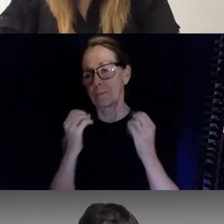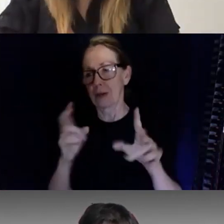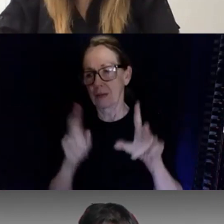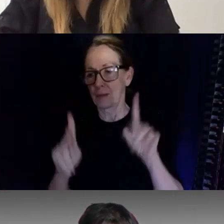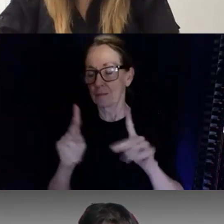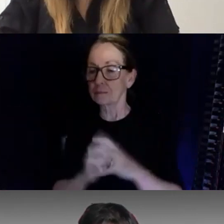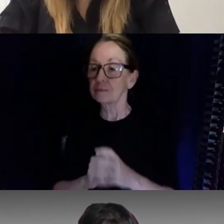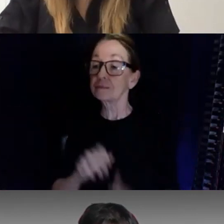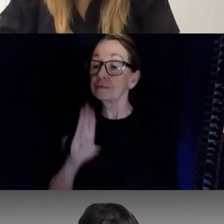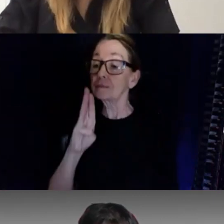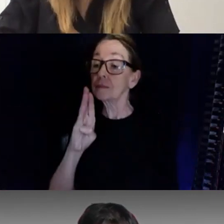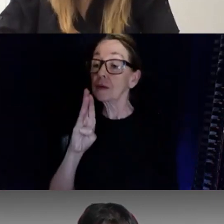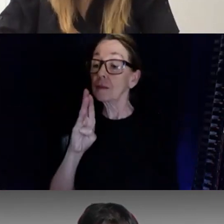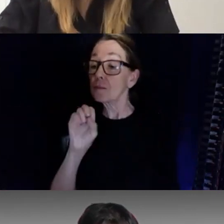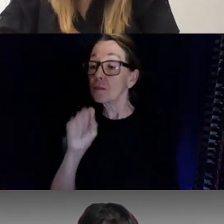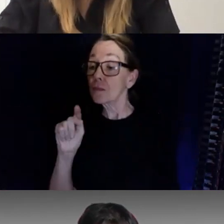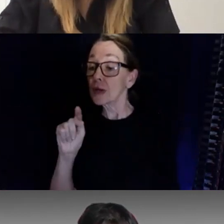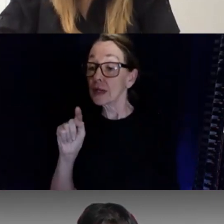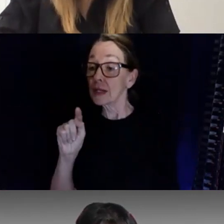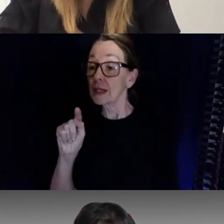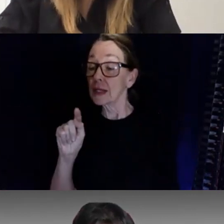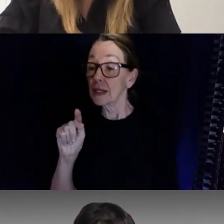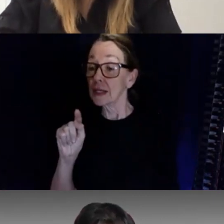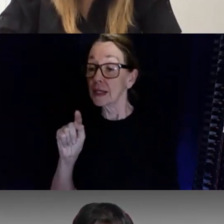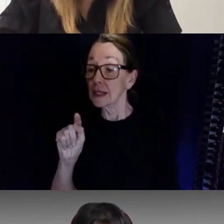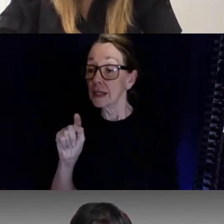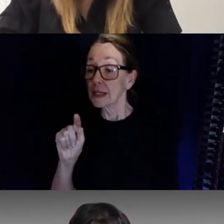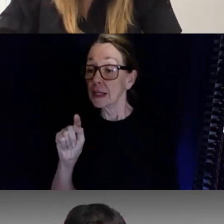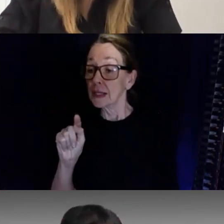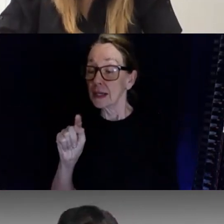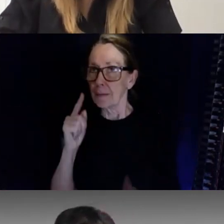HOPEFULLY THIS WILL HAVE A PRETTY FAR REACH. YEAH. PROGRAMS. THAT'S A LARGE NUMBER, TOO.